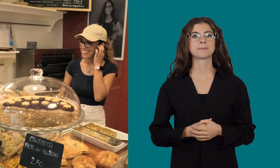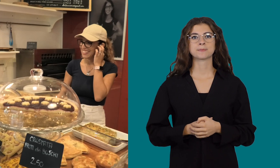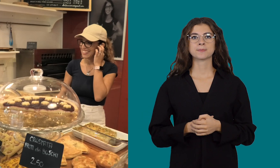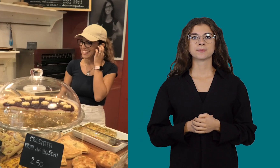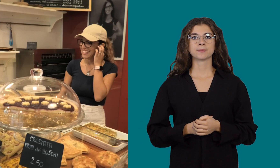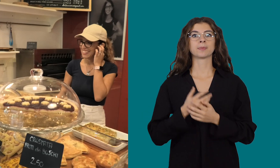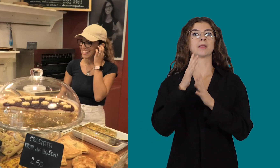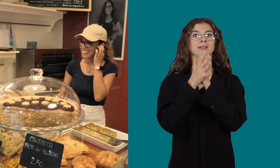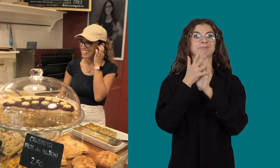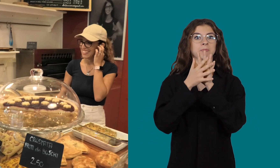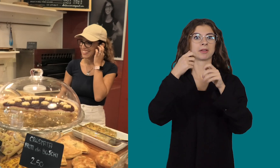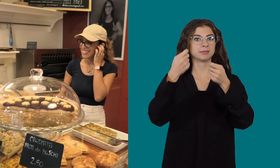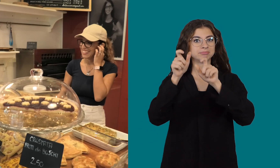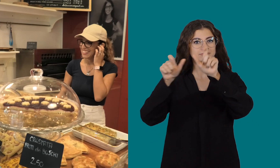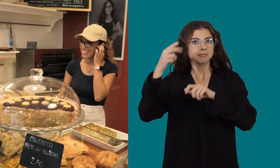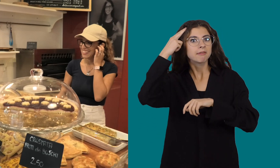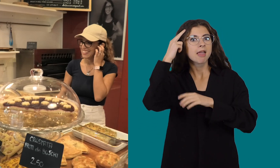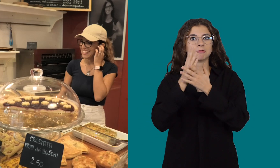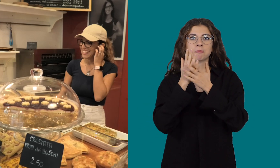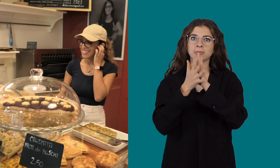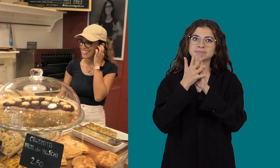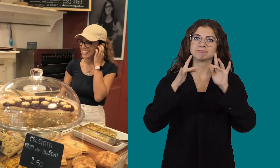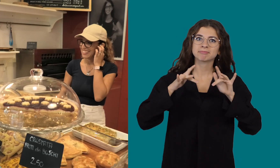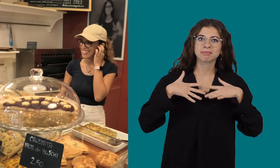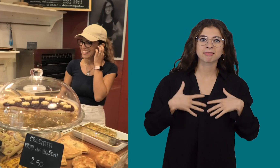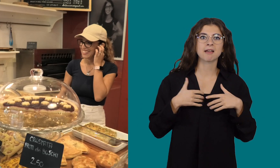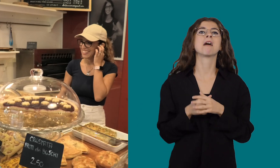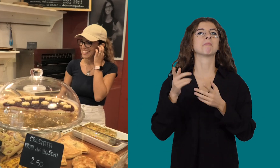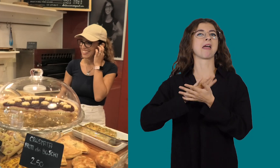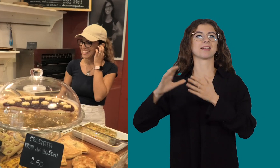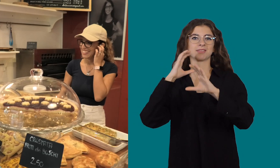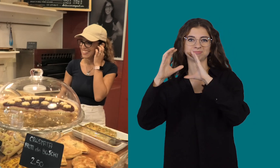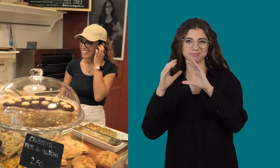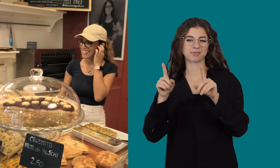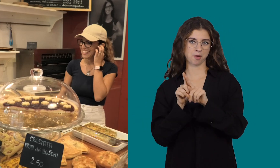Other know the signs and then it becomes even easier to communicate with them.